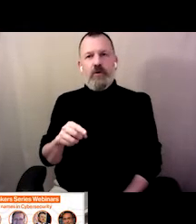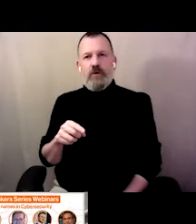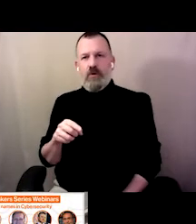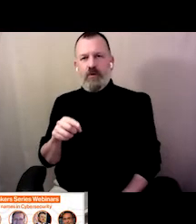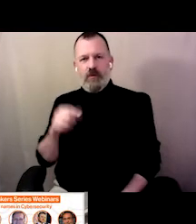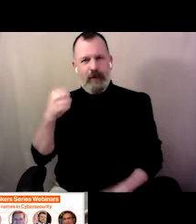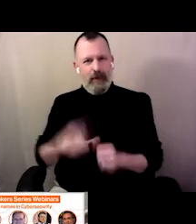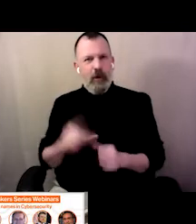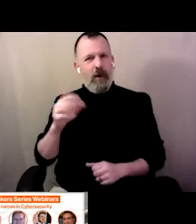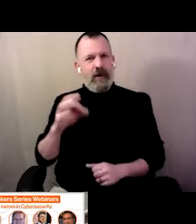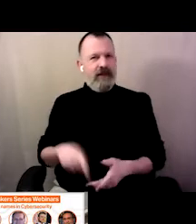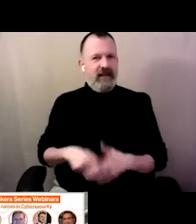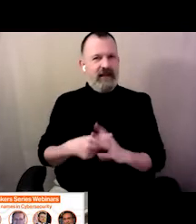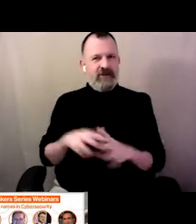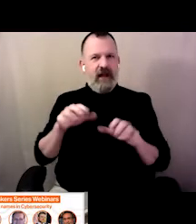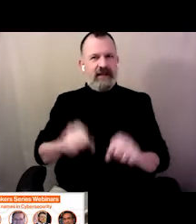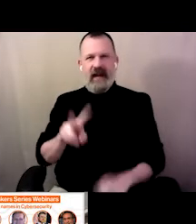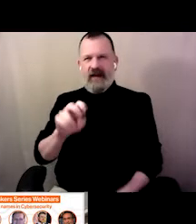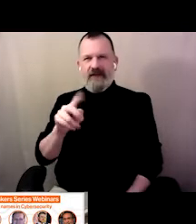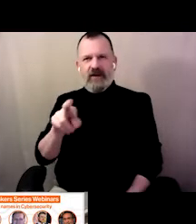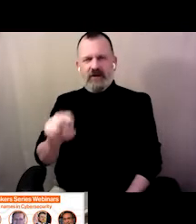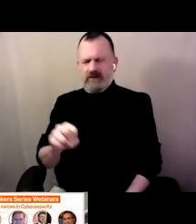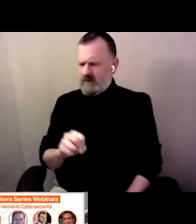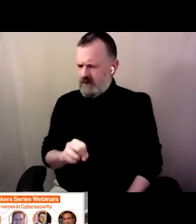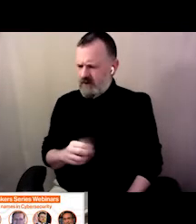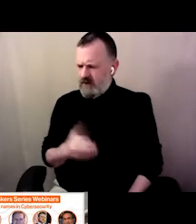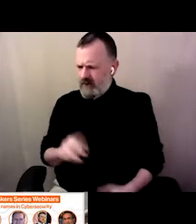CalebBarlow: Actually, was it not pettier was at wanna cry, but